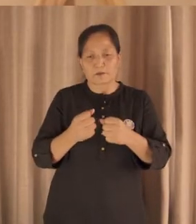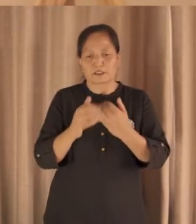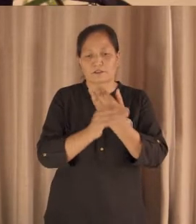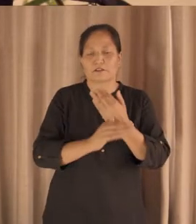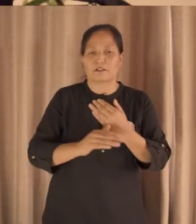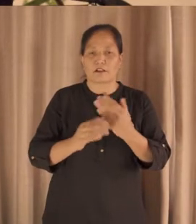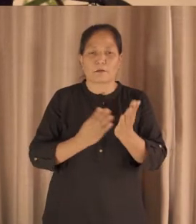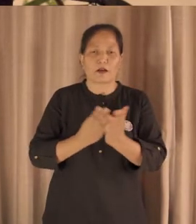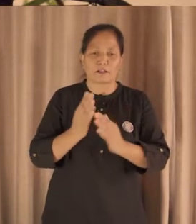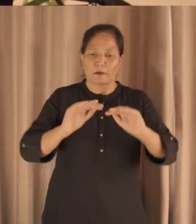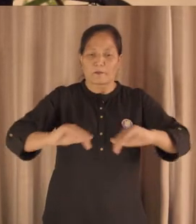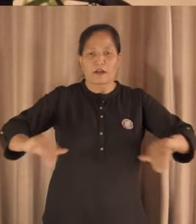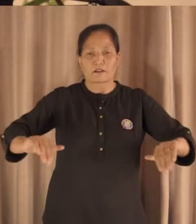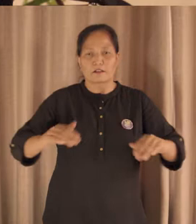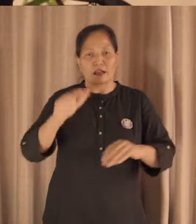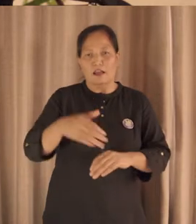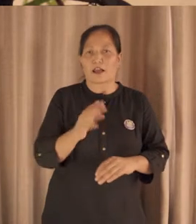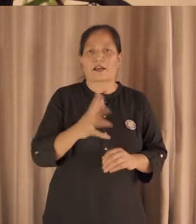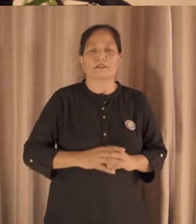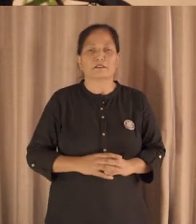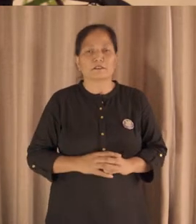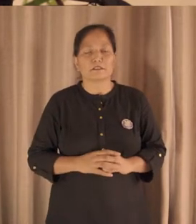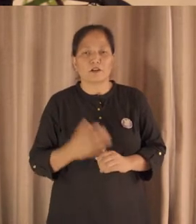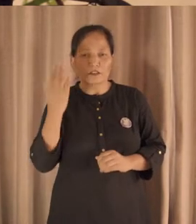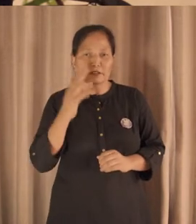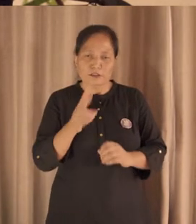heritage and their identity which is their life cycle that have been in existence for